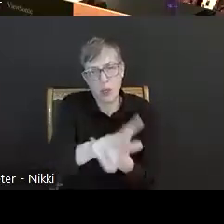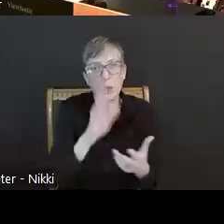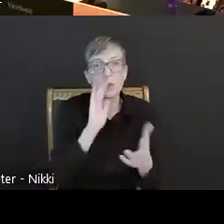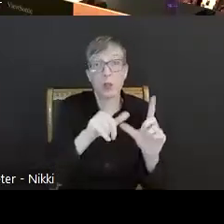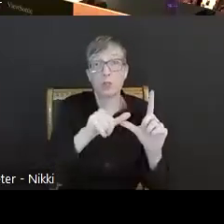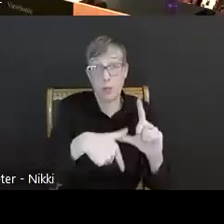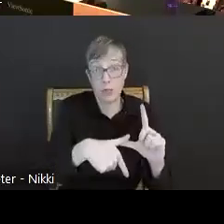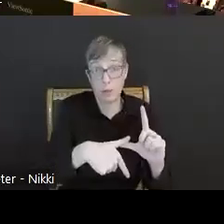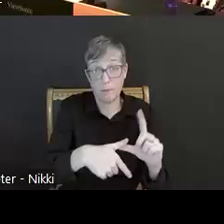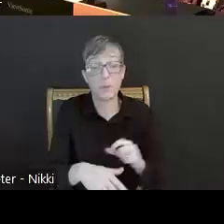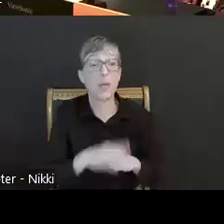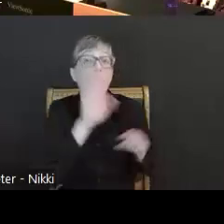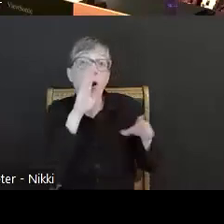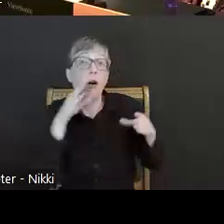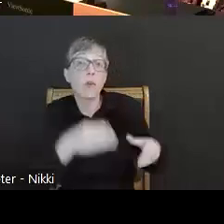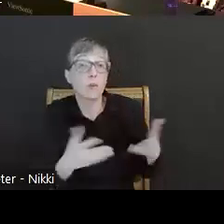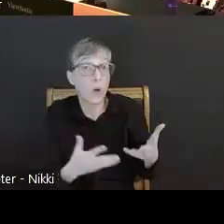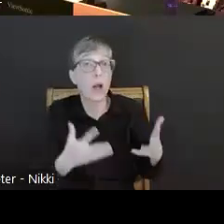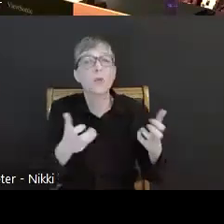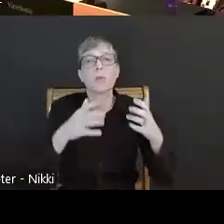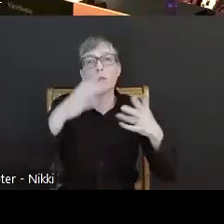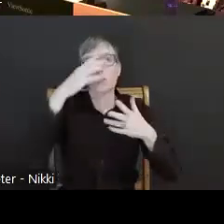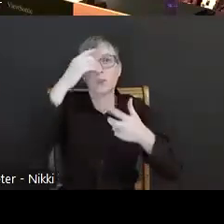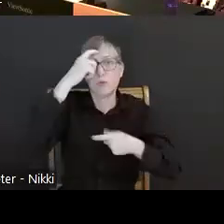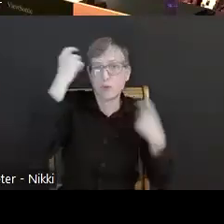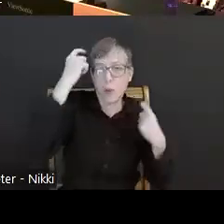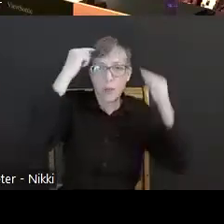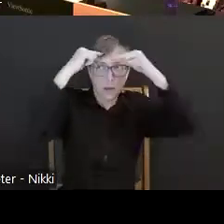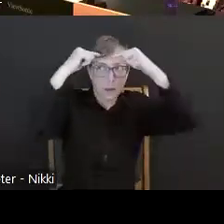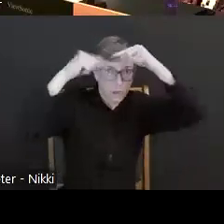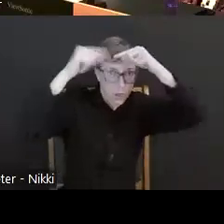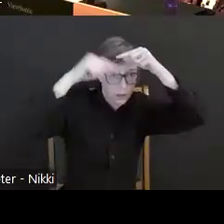processing the traumas and learning coping strategies to manage the symptoms by the end